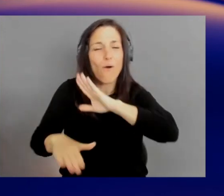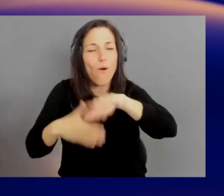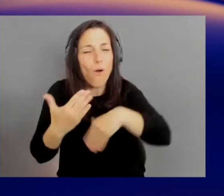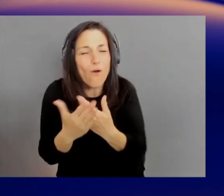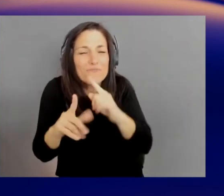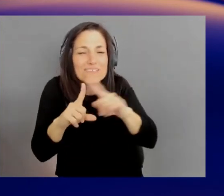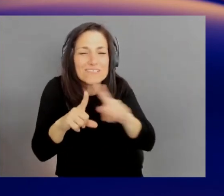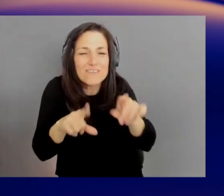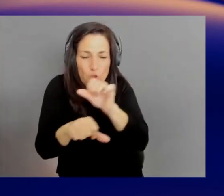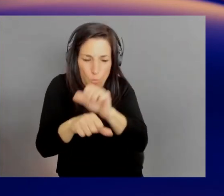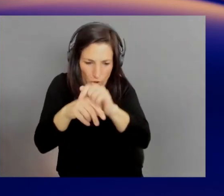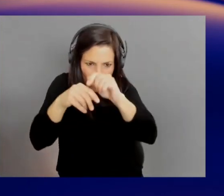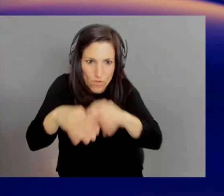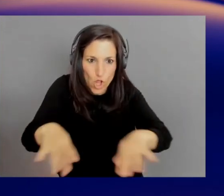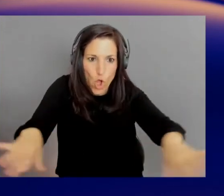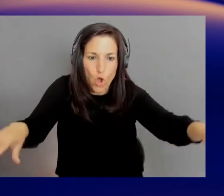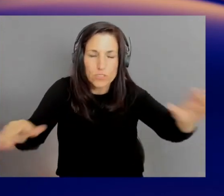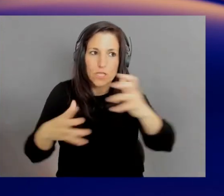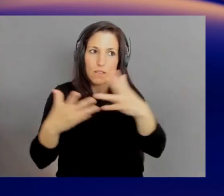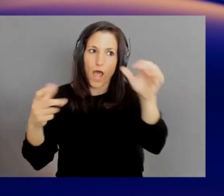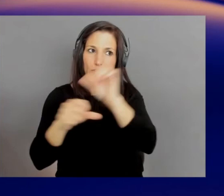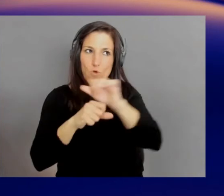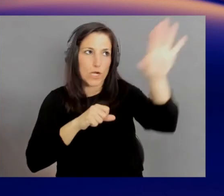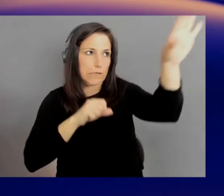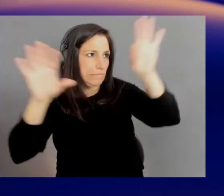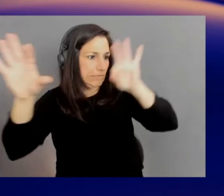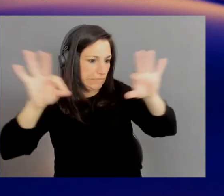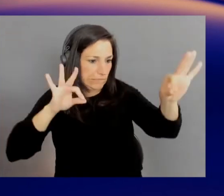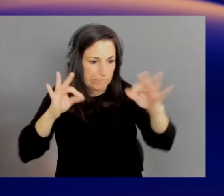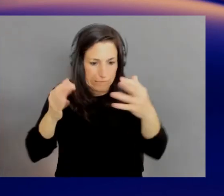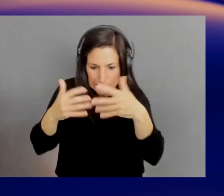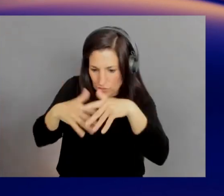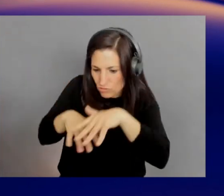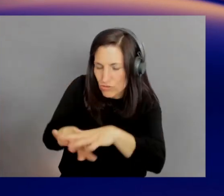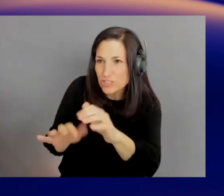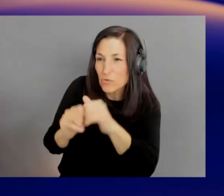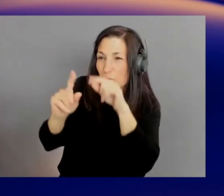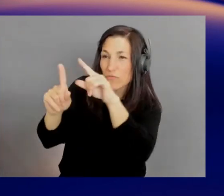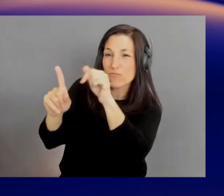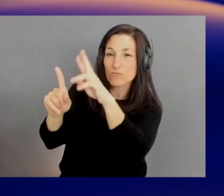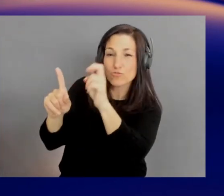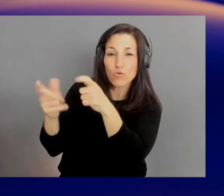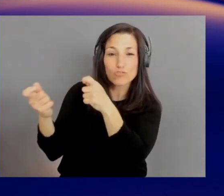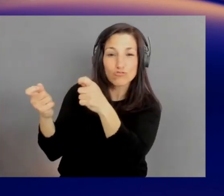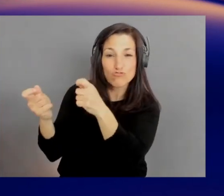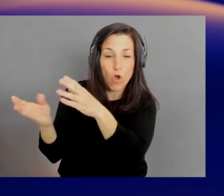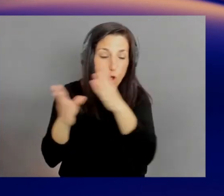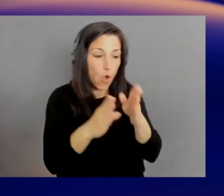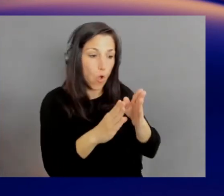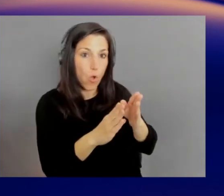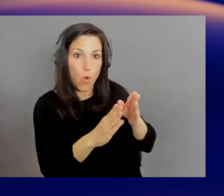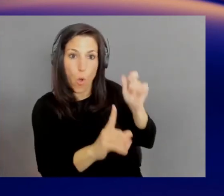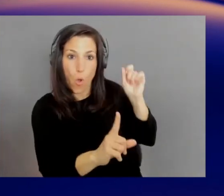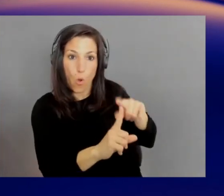'Cause of the integrations that have to happen between the source control you know, the automated triggers. So what it's doing essentially is